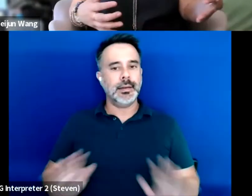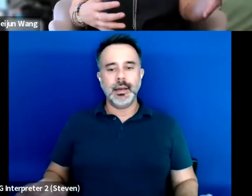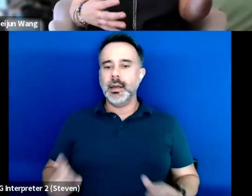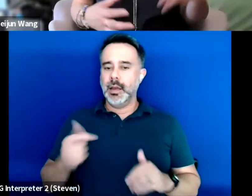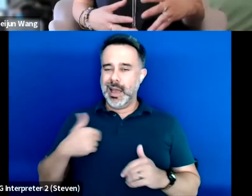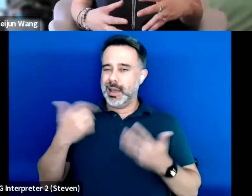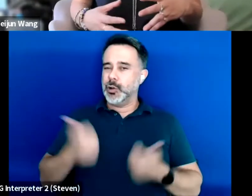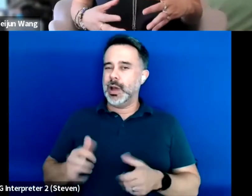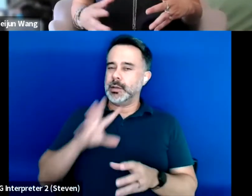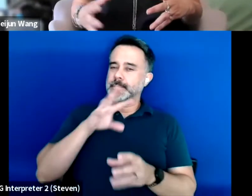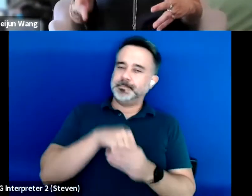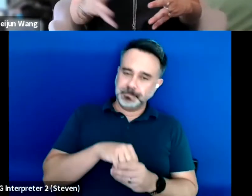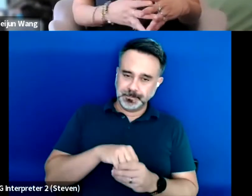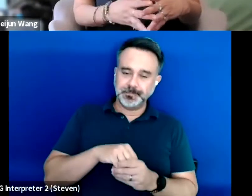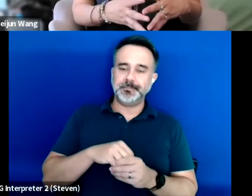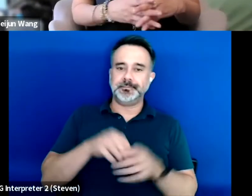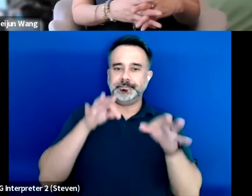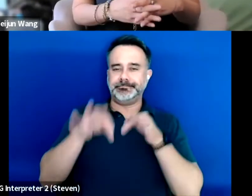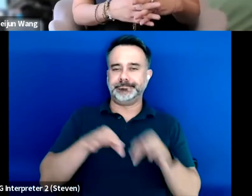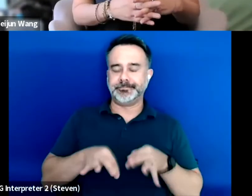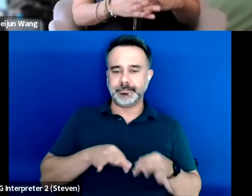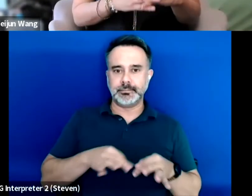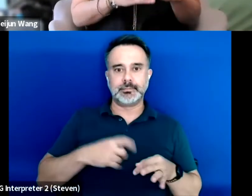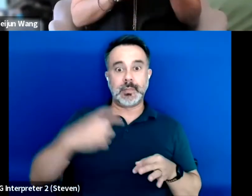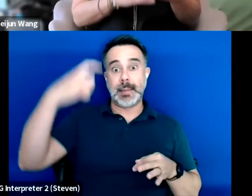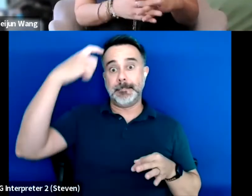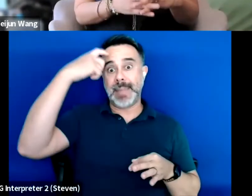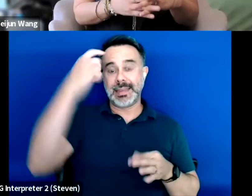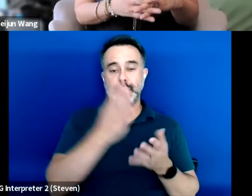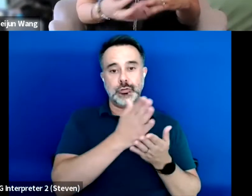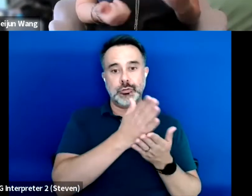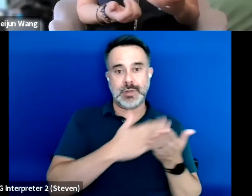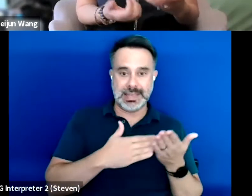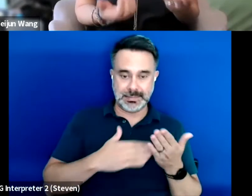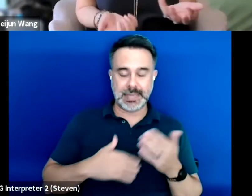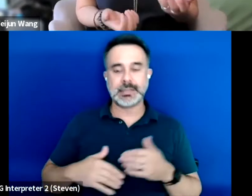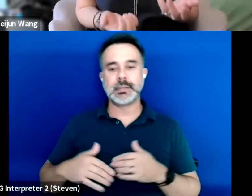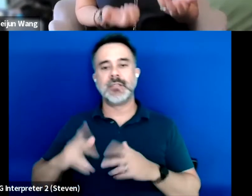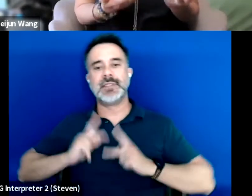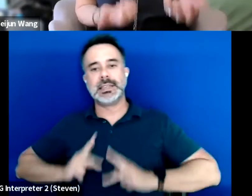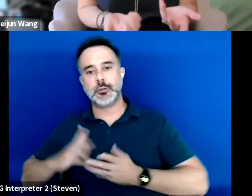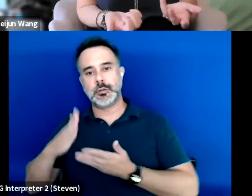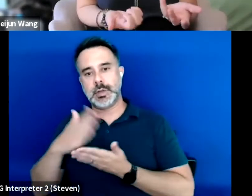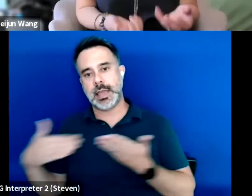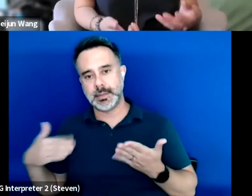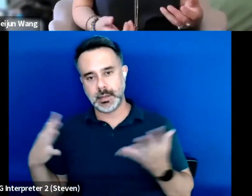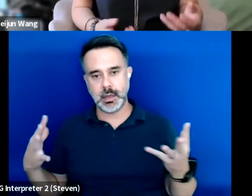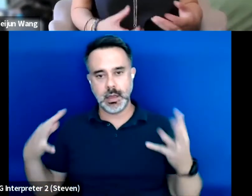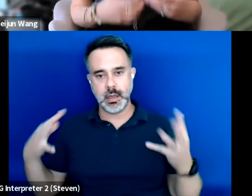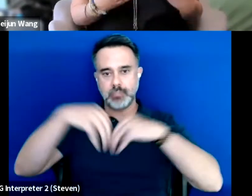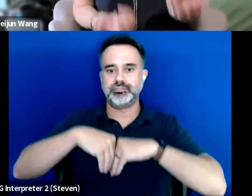that I would ever choose for myself. I don't overcome disability to do anything.